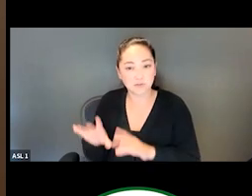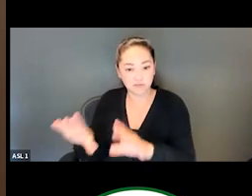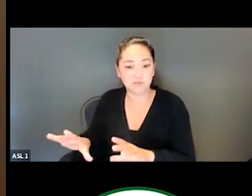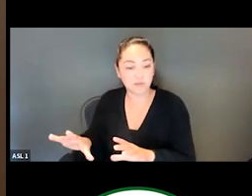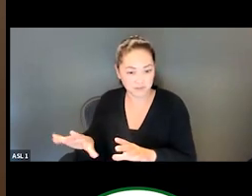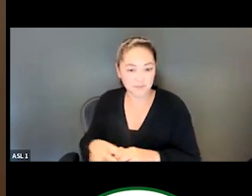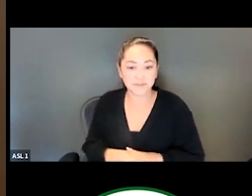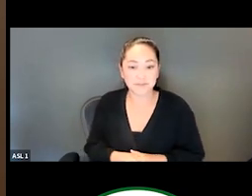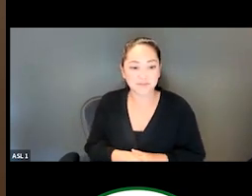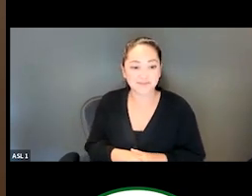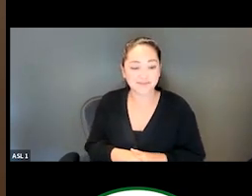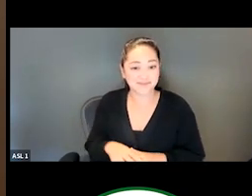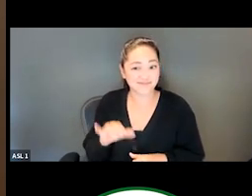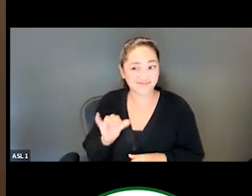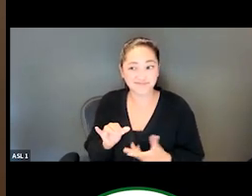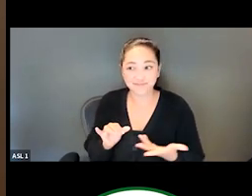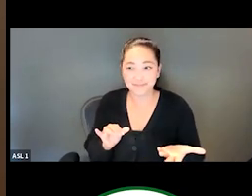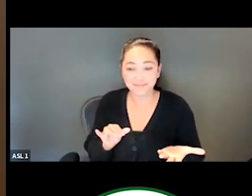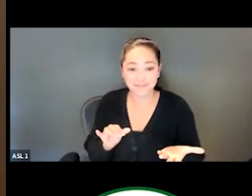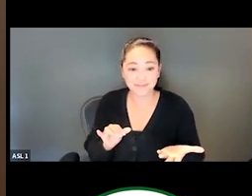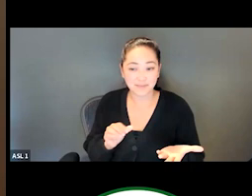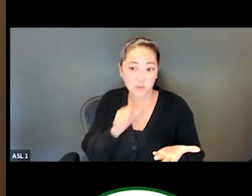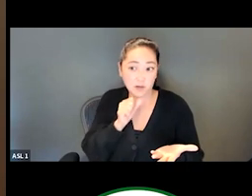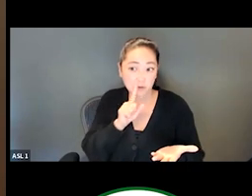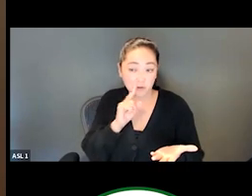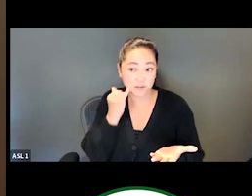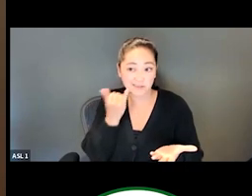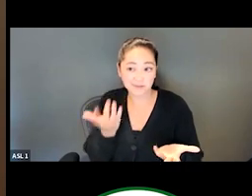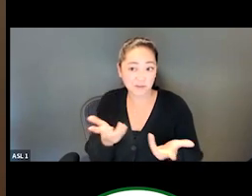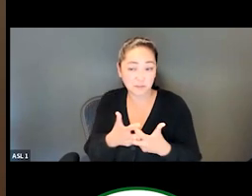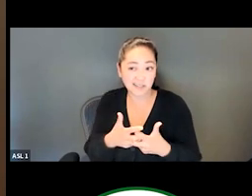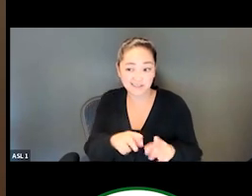That it's affecting that the smoke moves across borders. There are no borders for smoke.